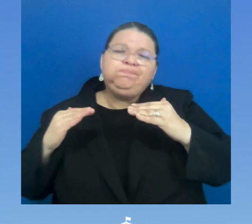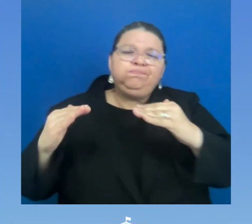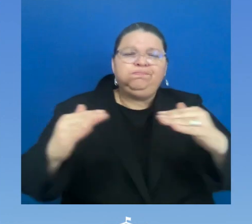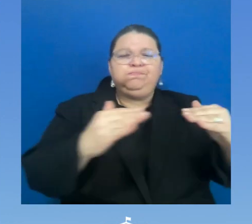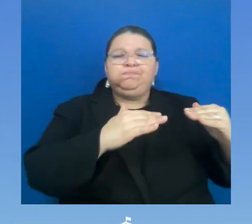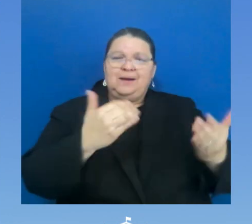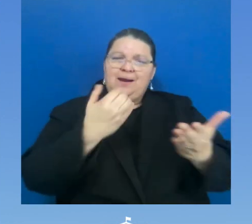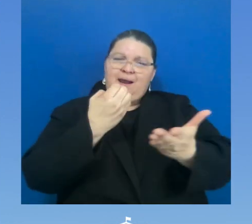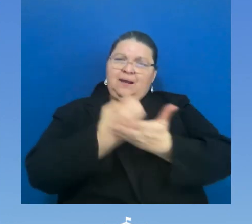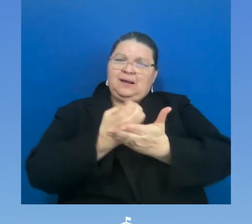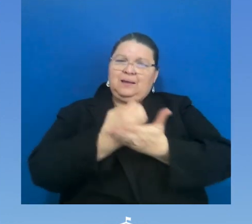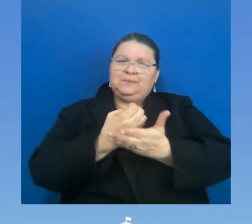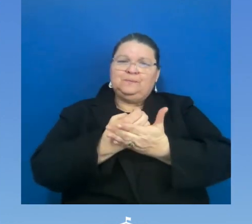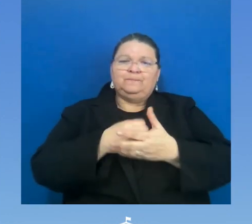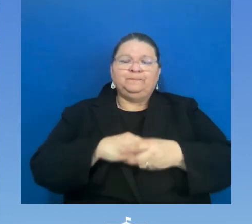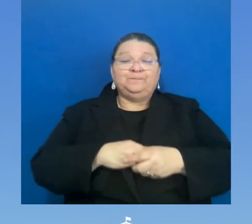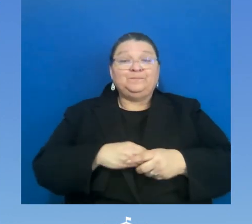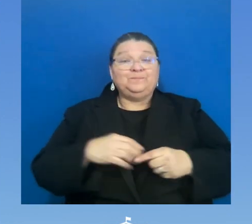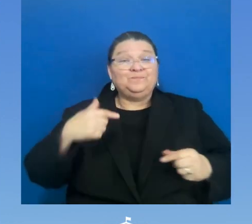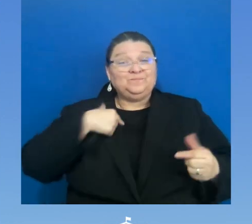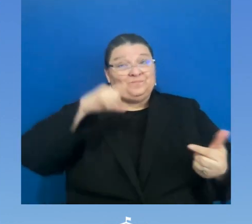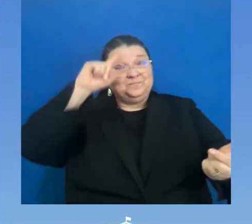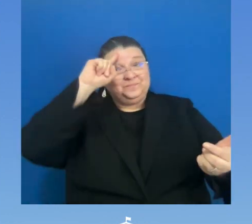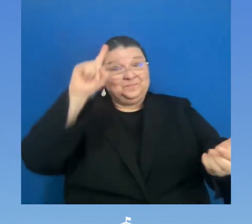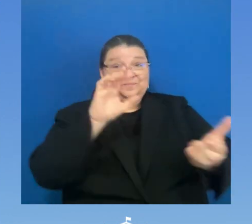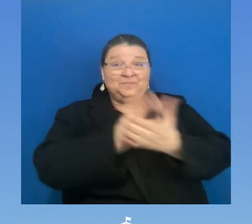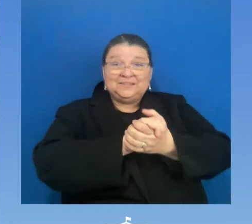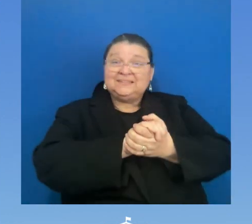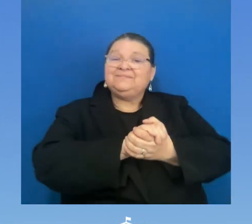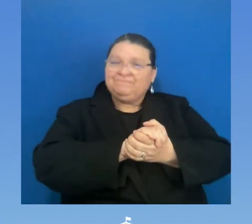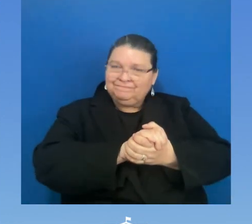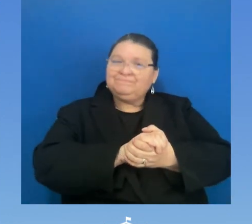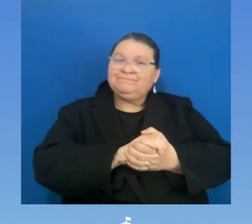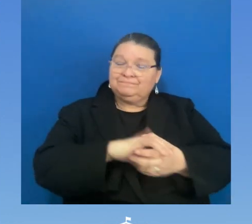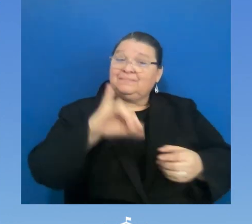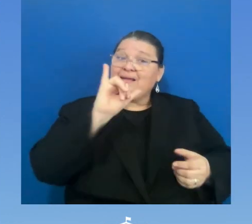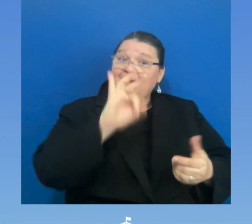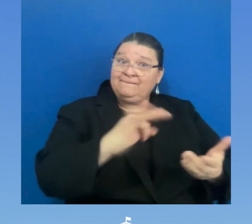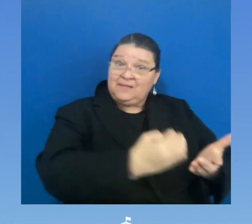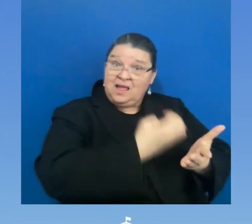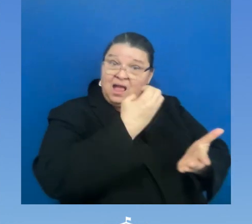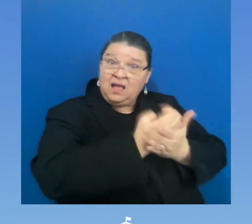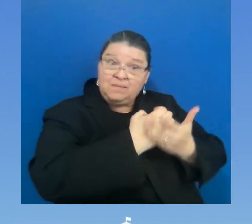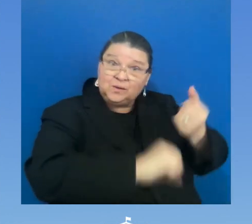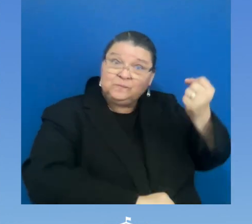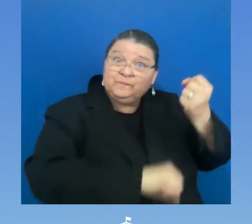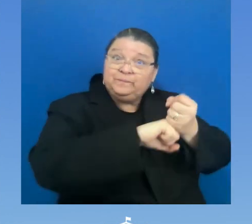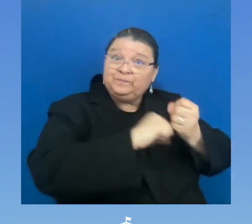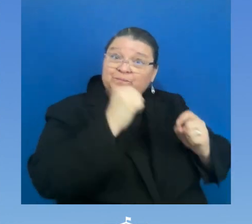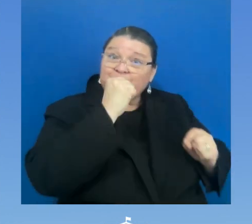an economy that works for women and for everyone. That's how it goes: